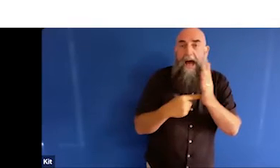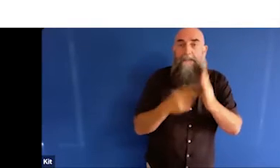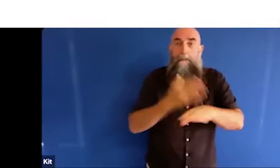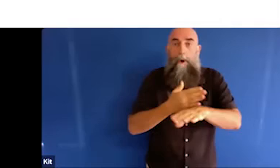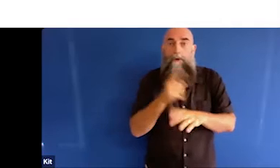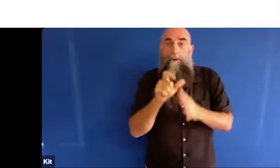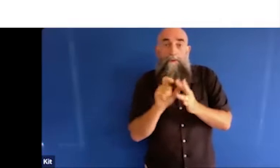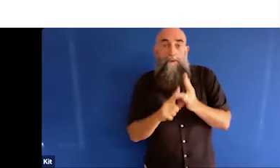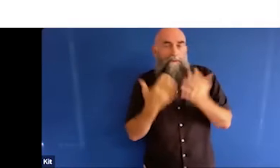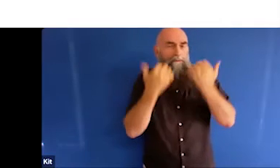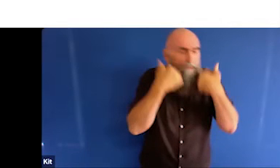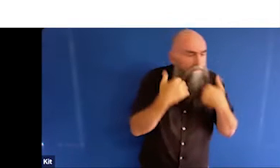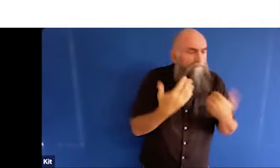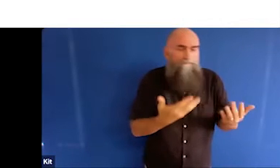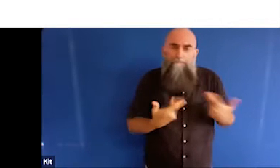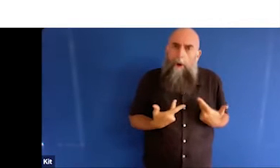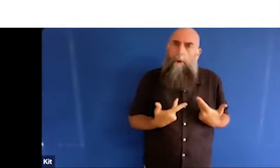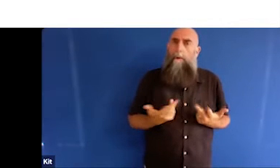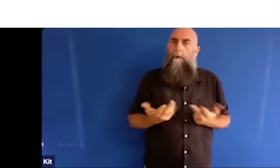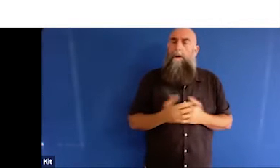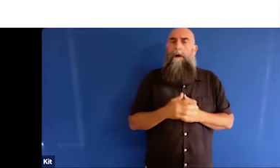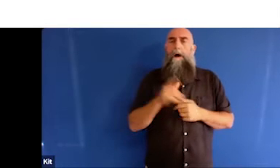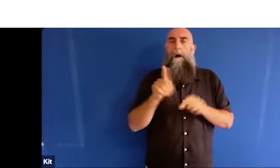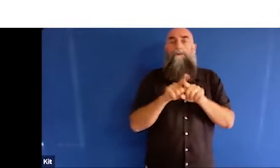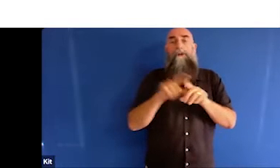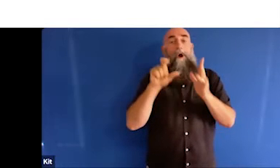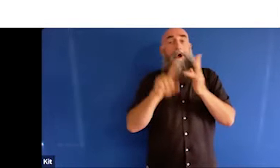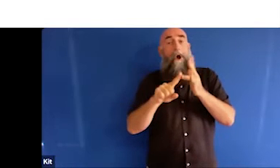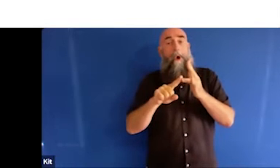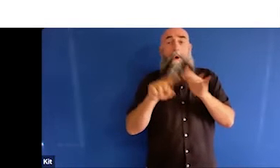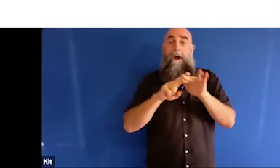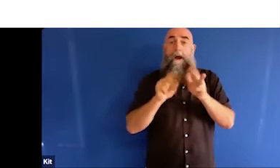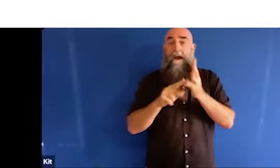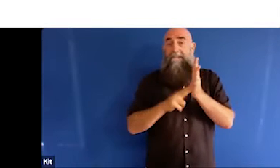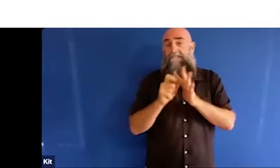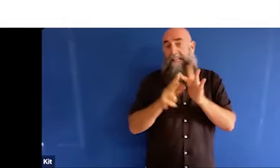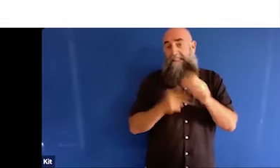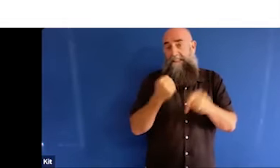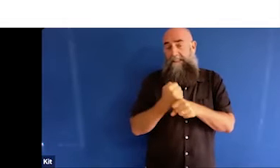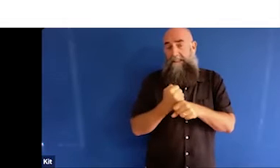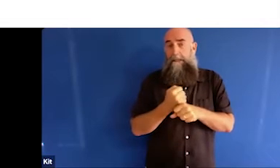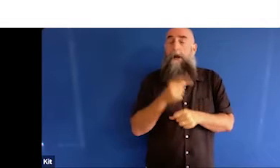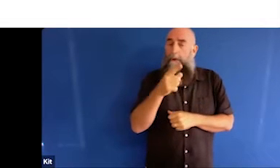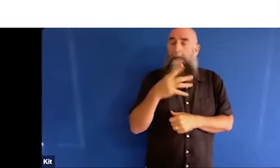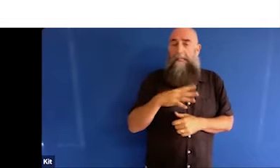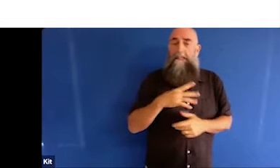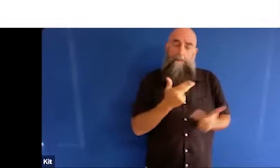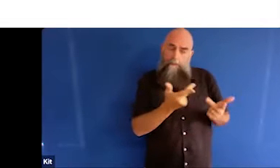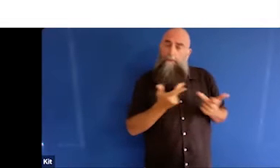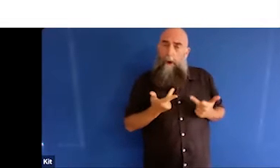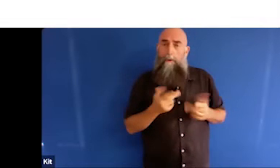Diversity is also another way viability criterion is looked at. What that means